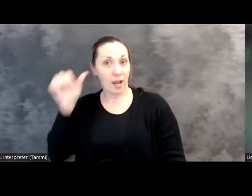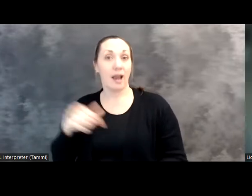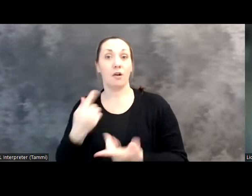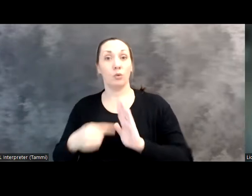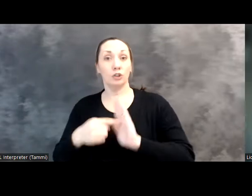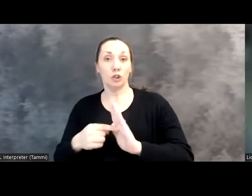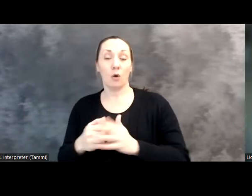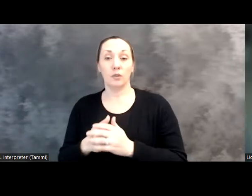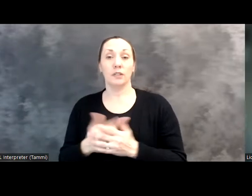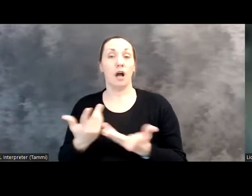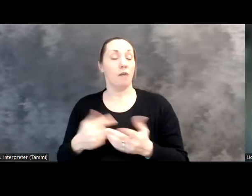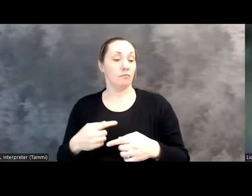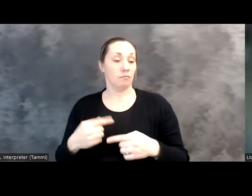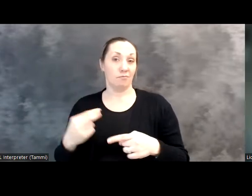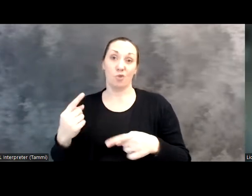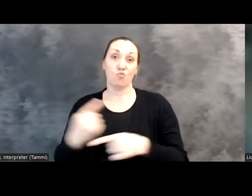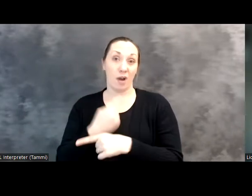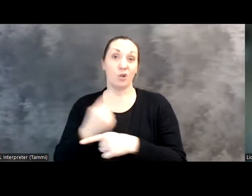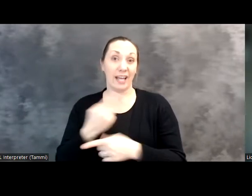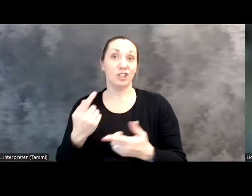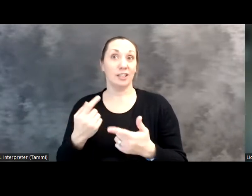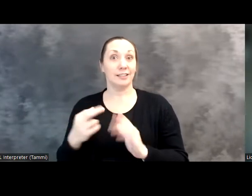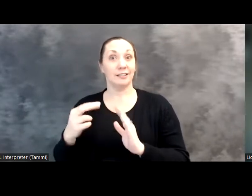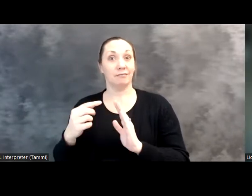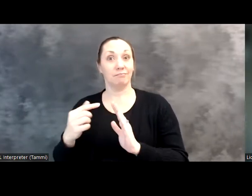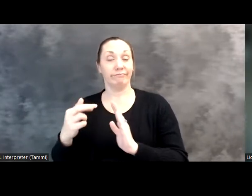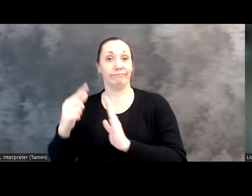so. There is a lot of work to do there. The